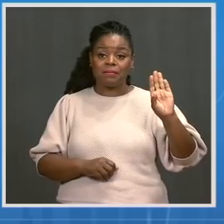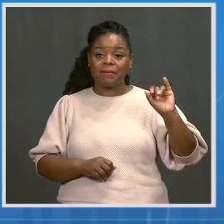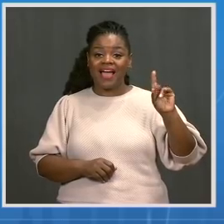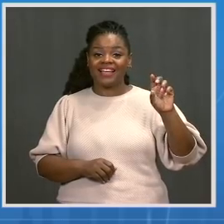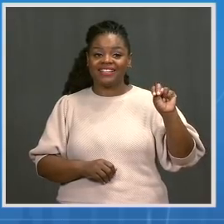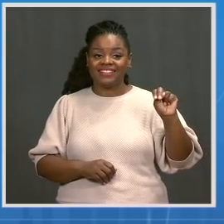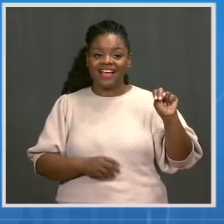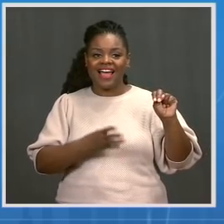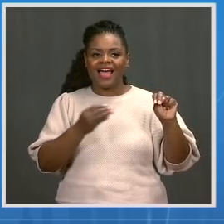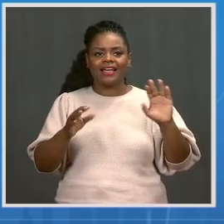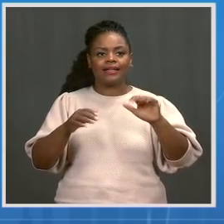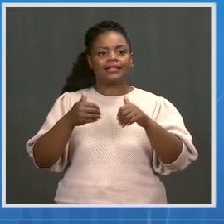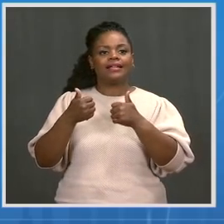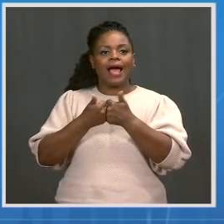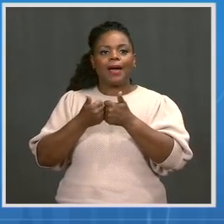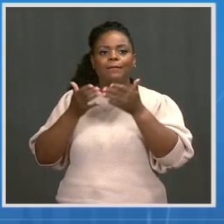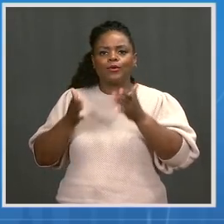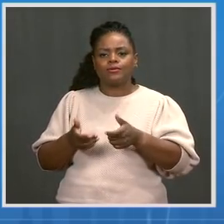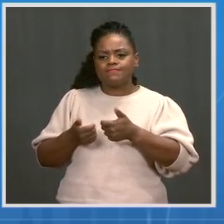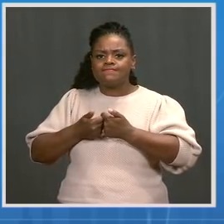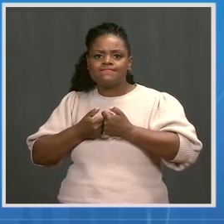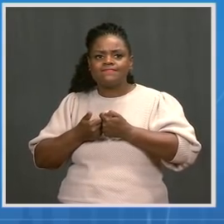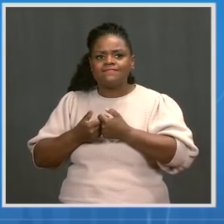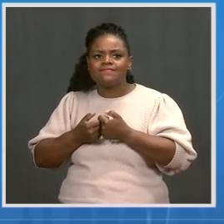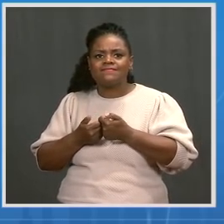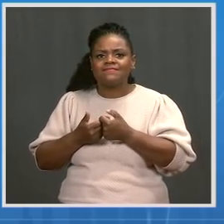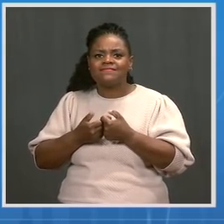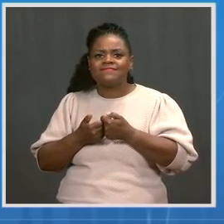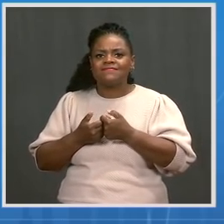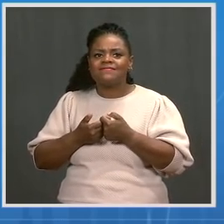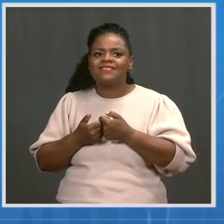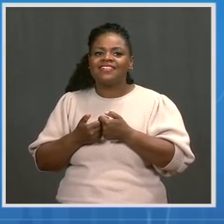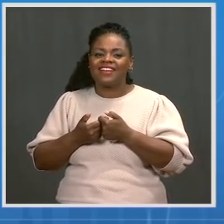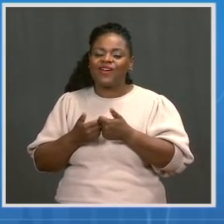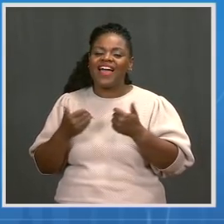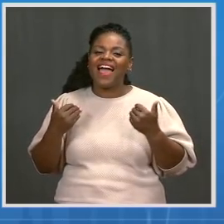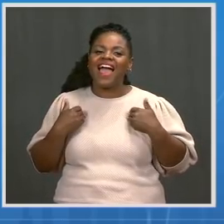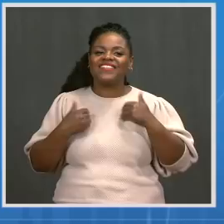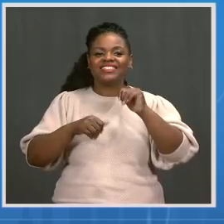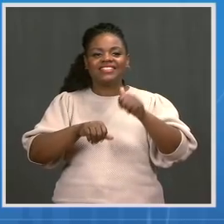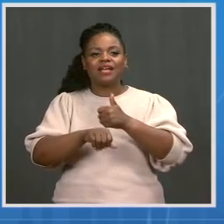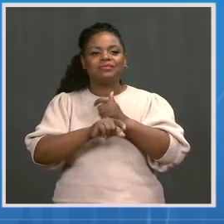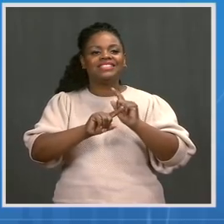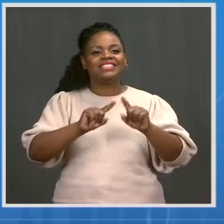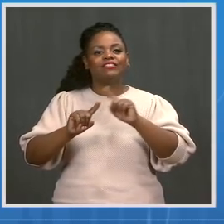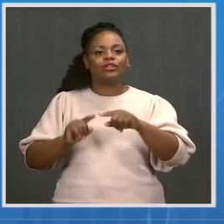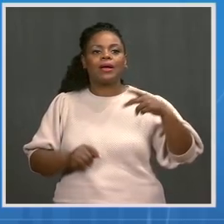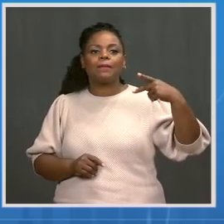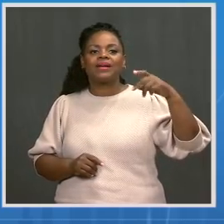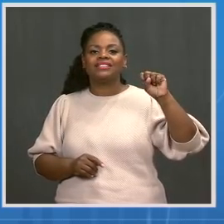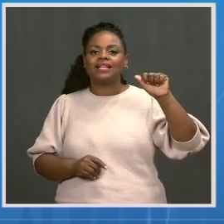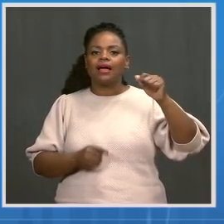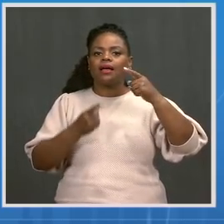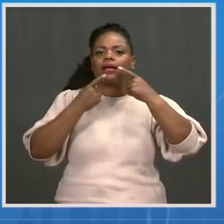Riot Games has been airing Vaccine.gov PSAs on their E-game livestreams, and is working on other ways